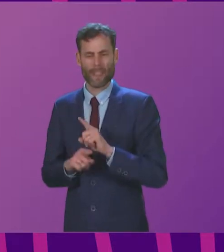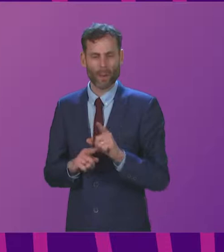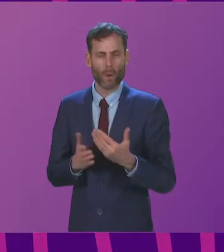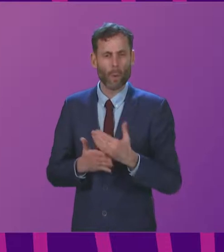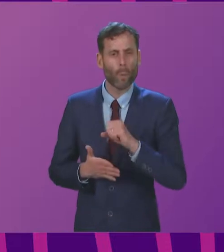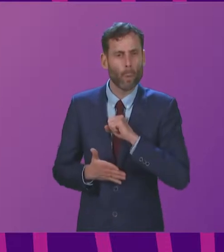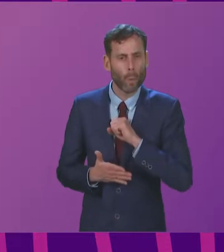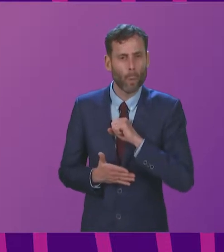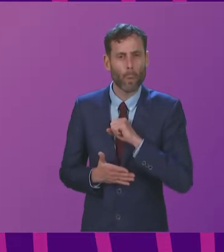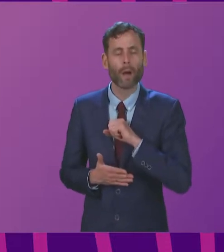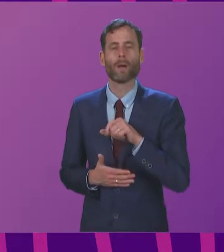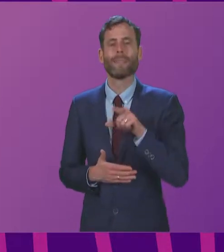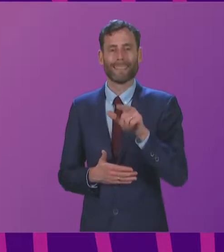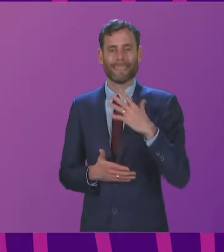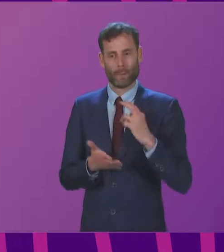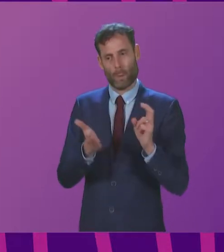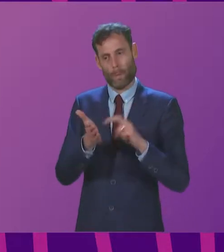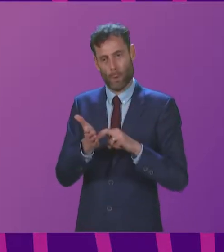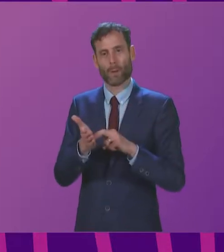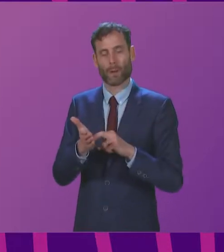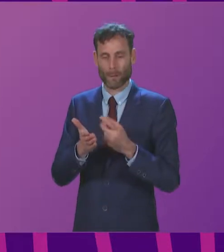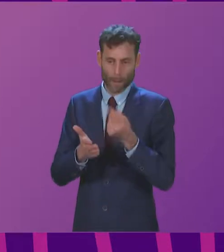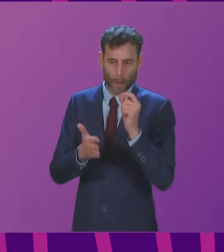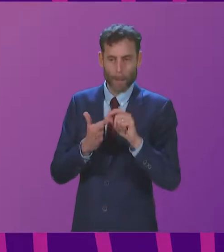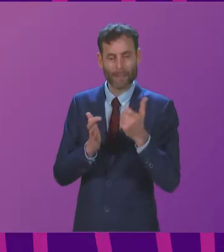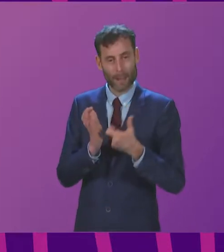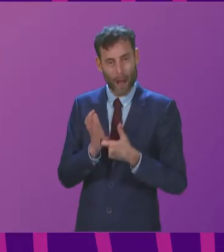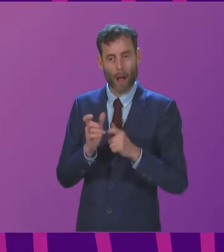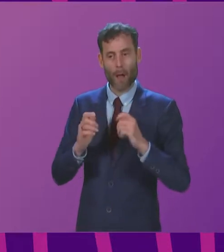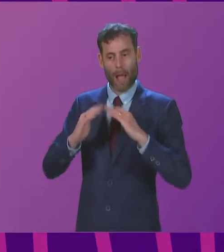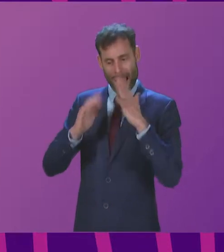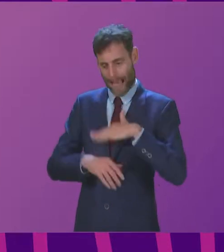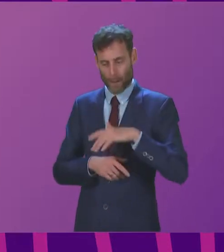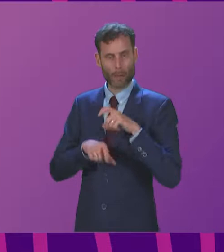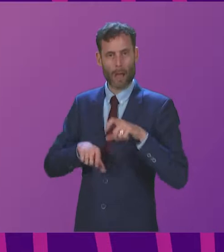Inform and follow the advice on self-isolation and household isolation. People should not use an LFD